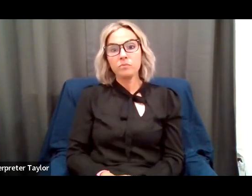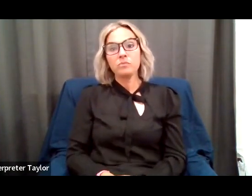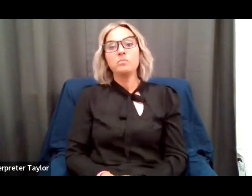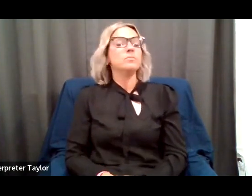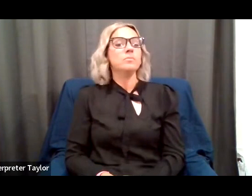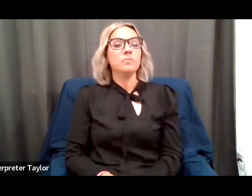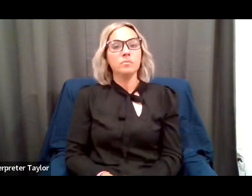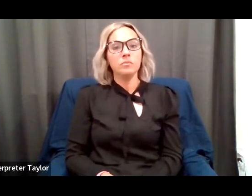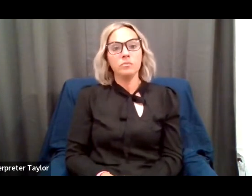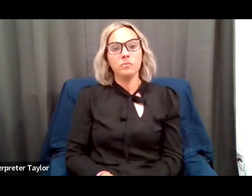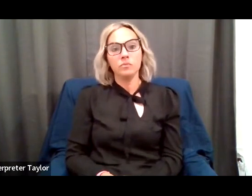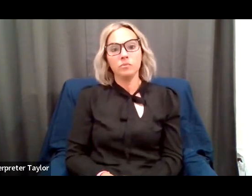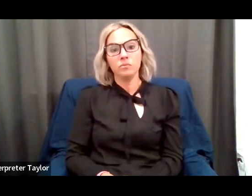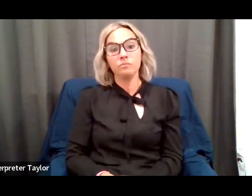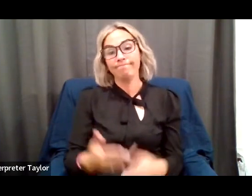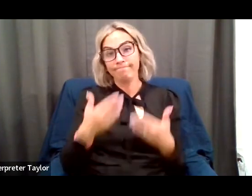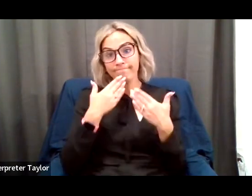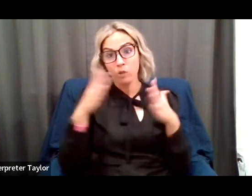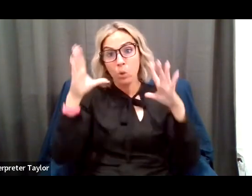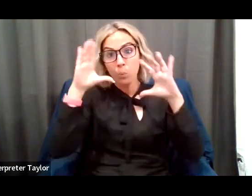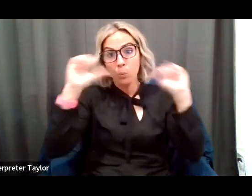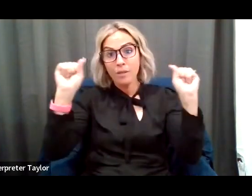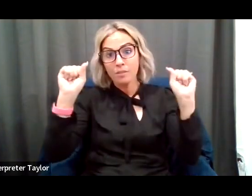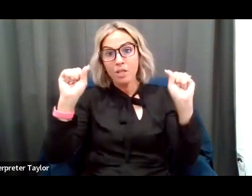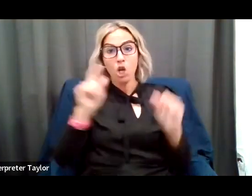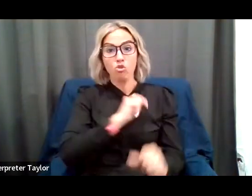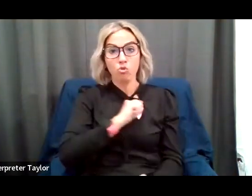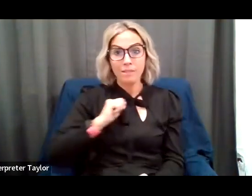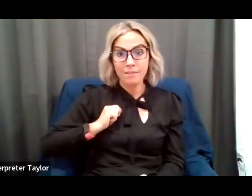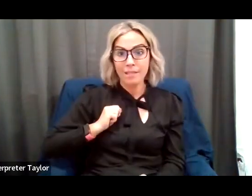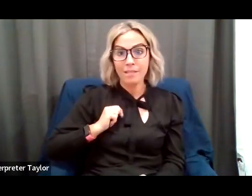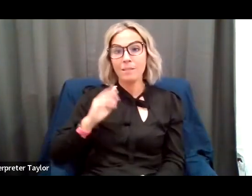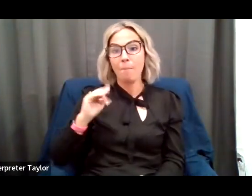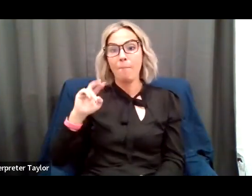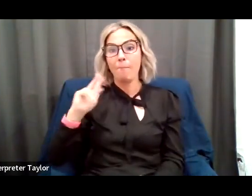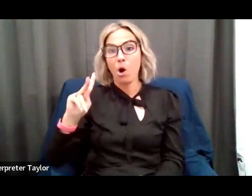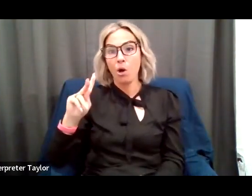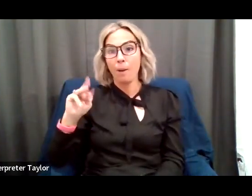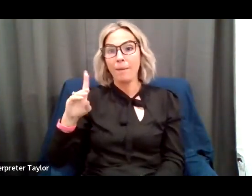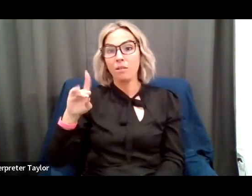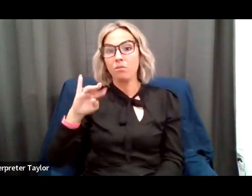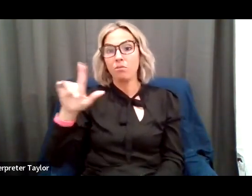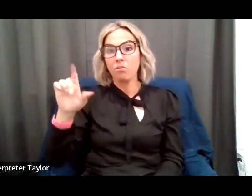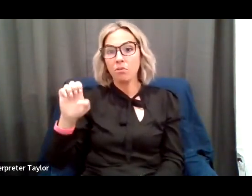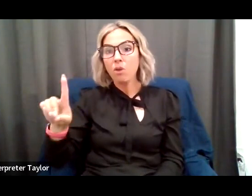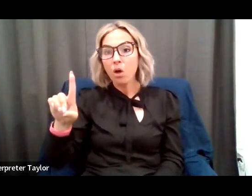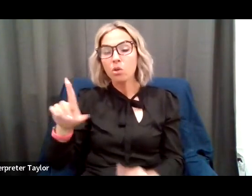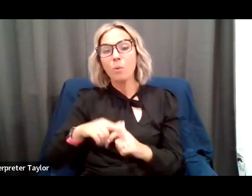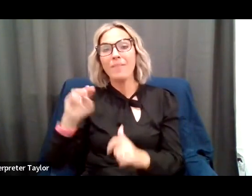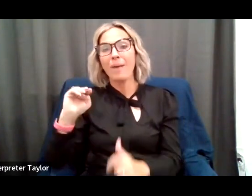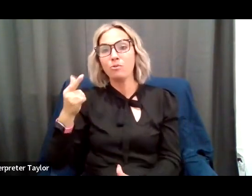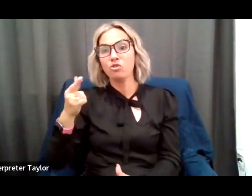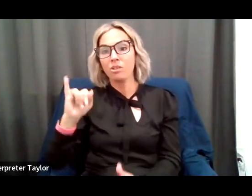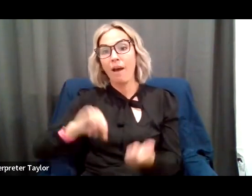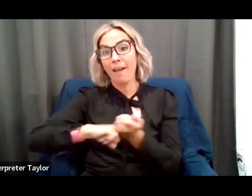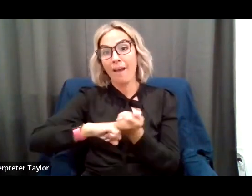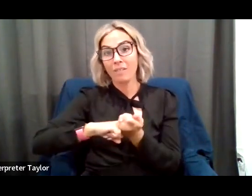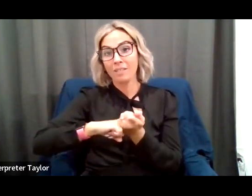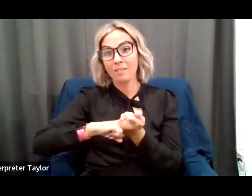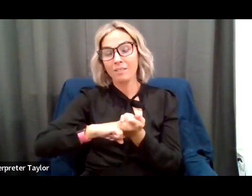Thank you, President, Trustees. Mark McDonald with, uh, MGI advocacy. It's great to be down here again with you.